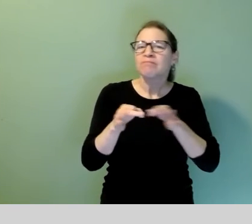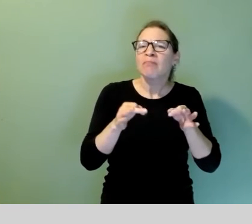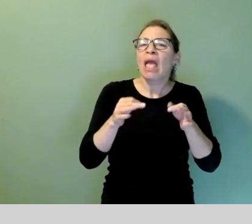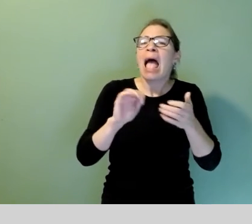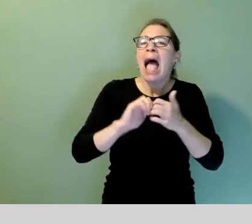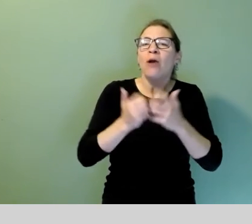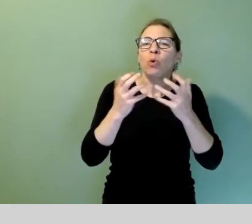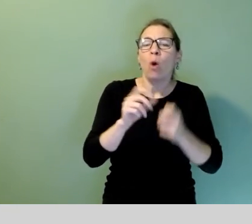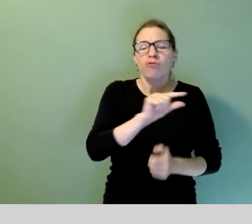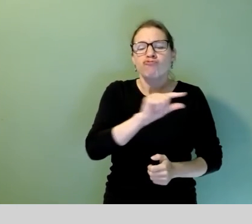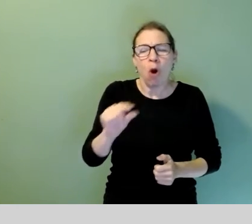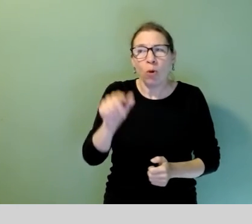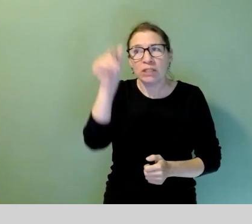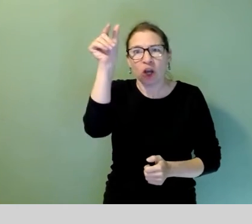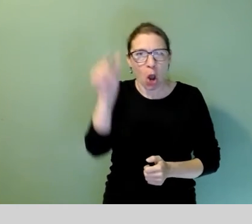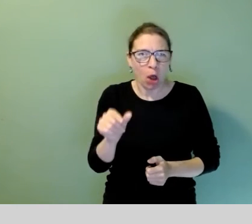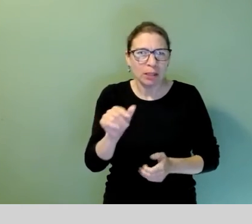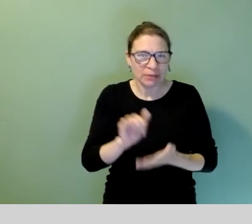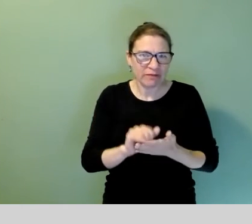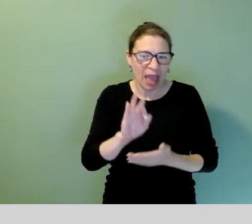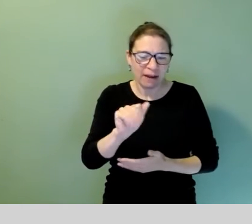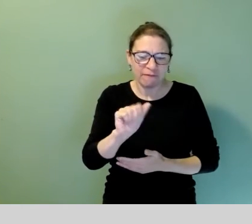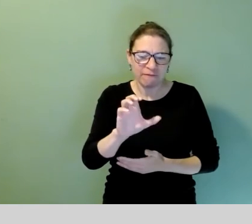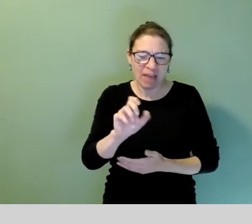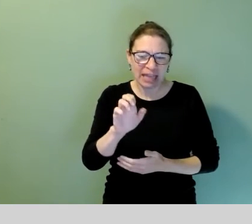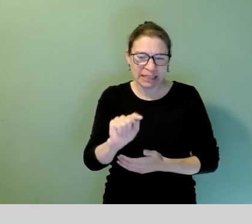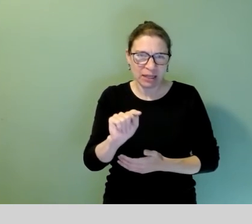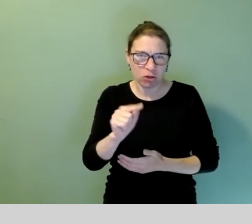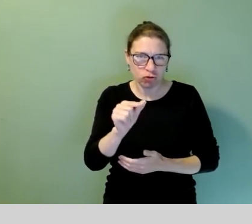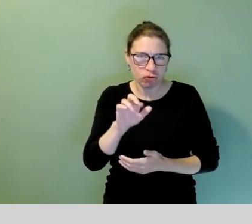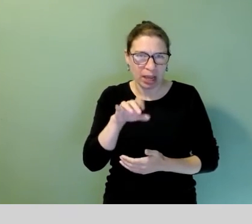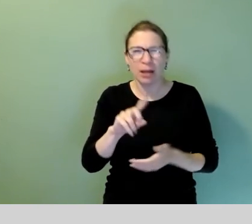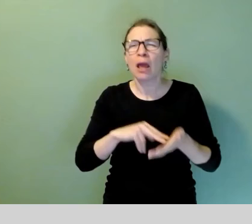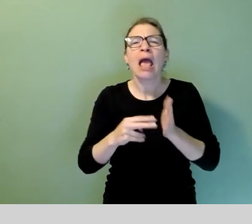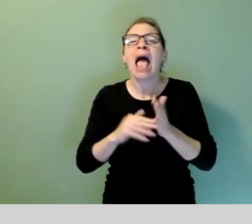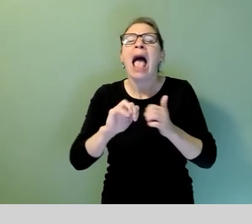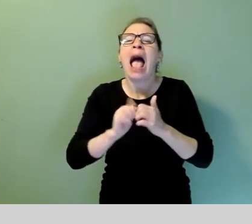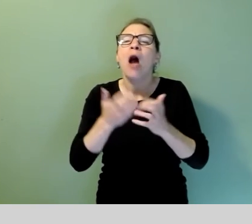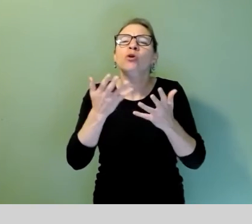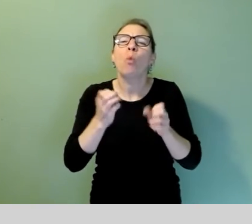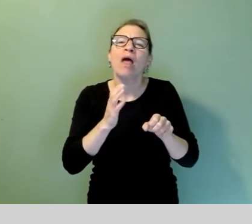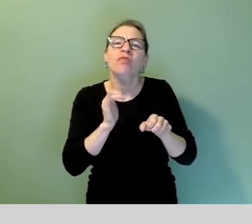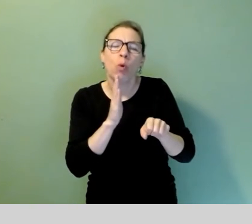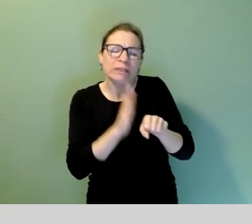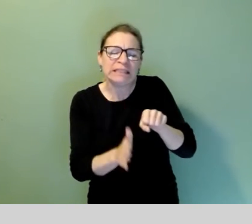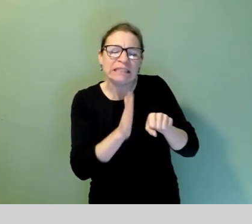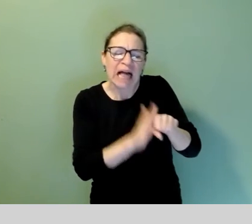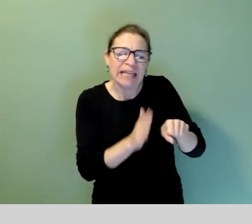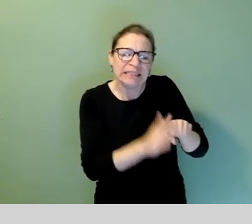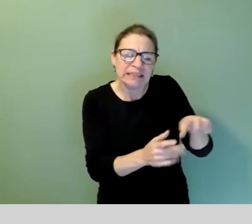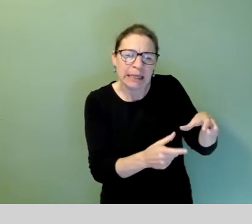and the columns of this FacetGrid to be. So how you want the slices to be organized along the rows and columns.